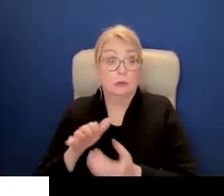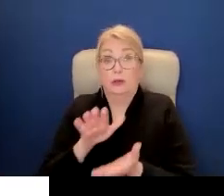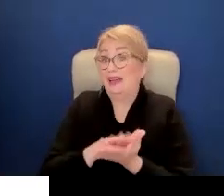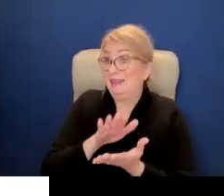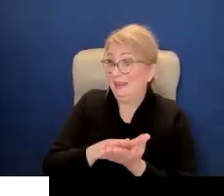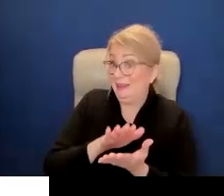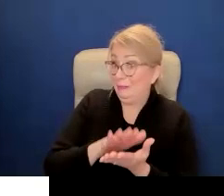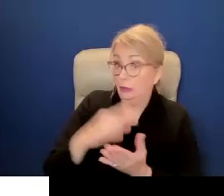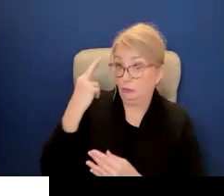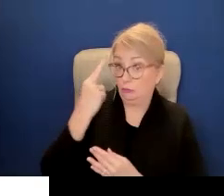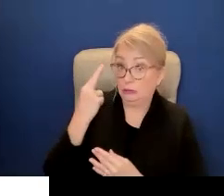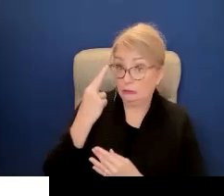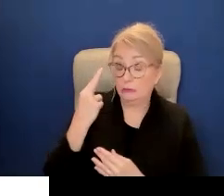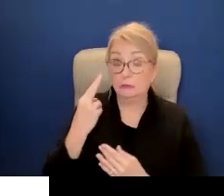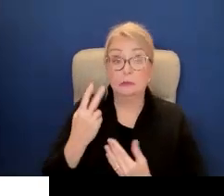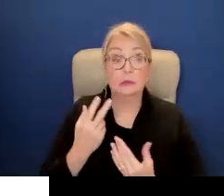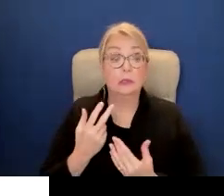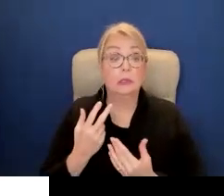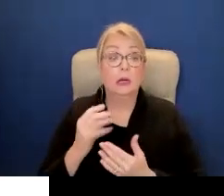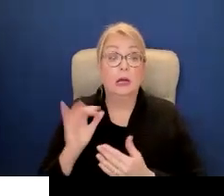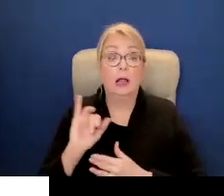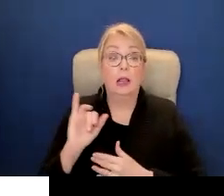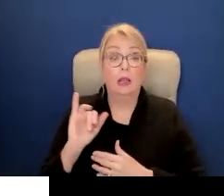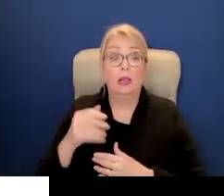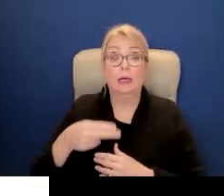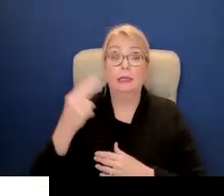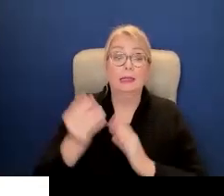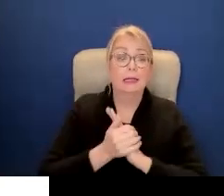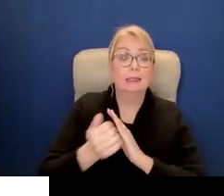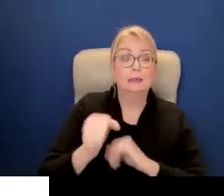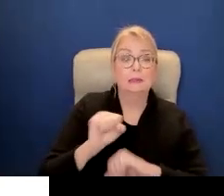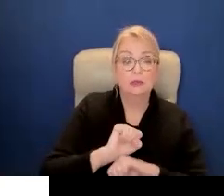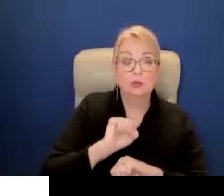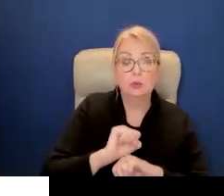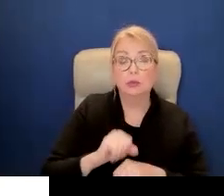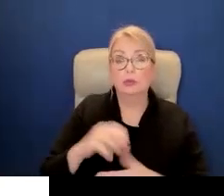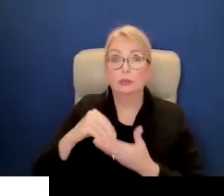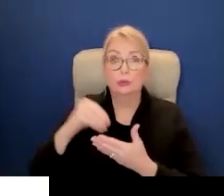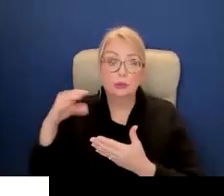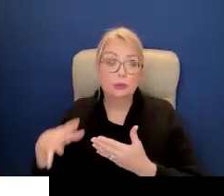So, for instance, you're talking about, like, high skilled workers or sometimes student, you know, like the student visas